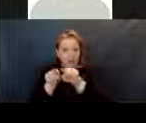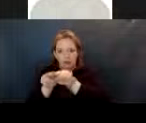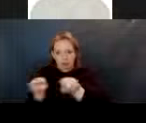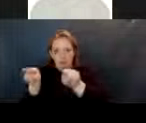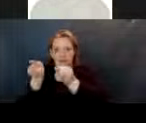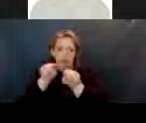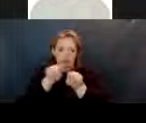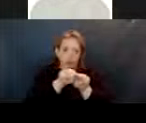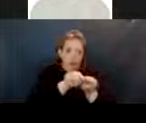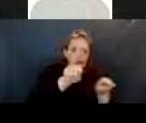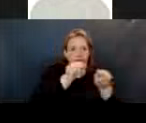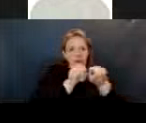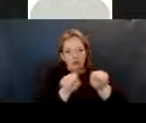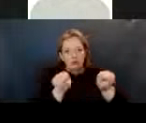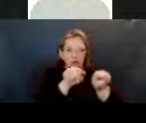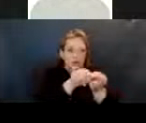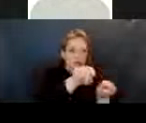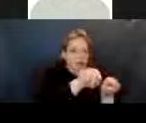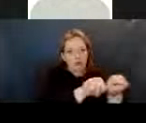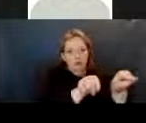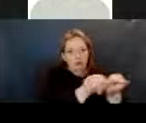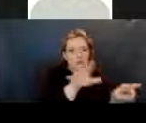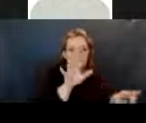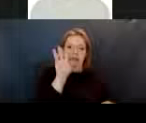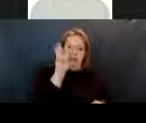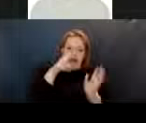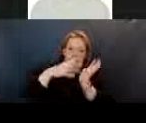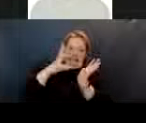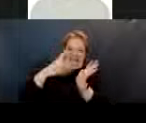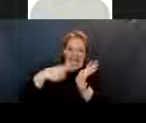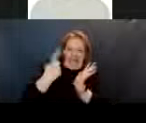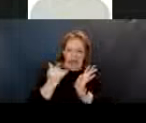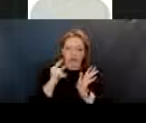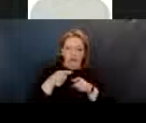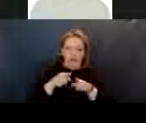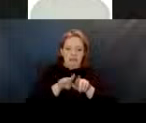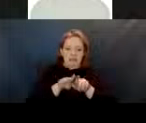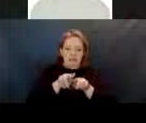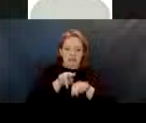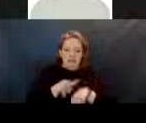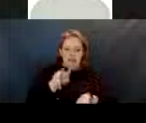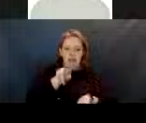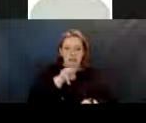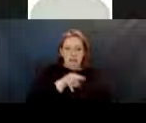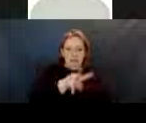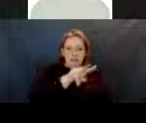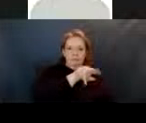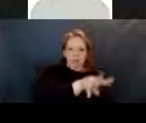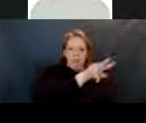And so, I was so preoccupied, I felt, with making the photographs that I'm gonna make,